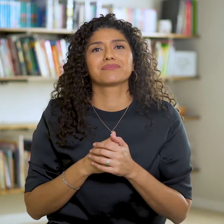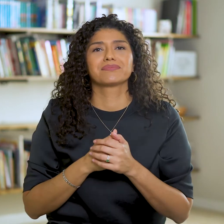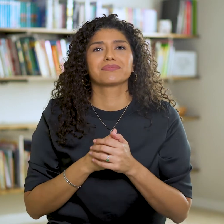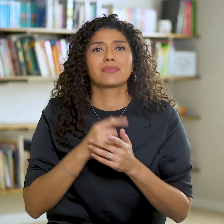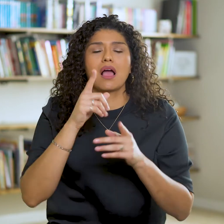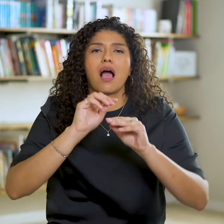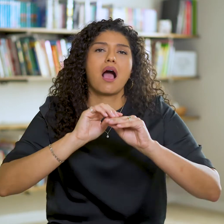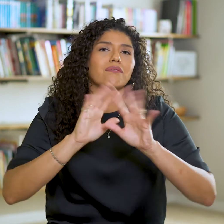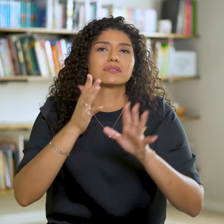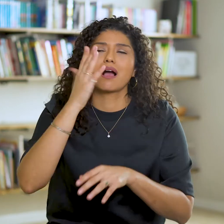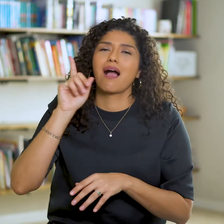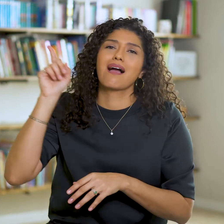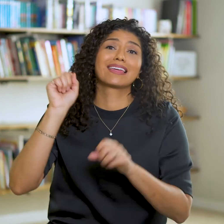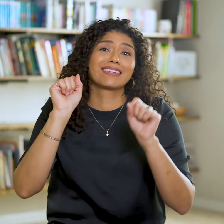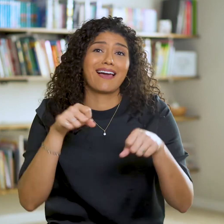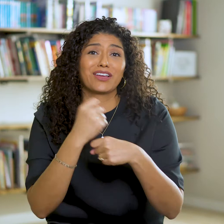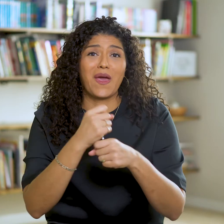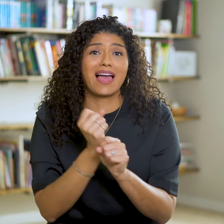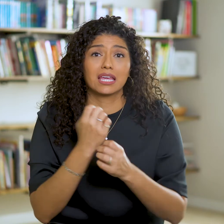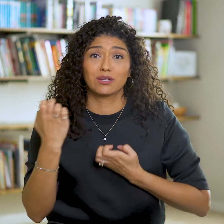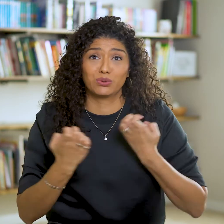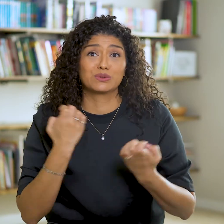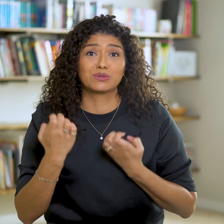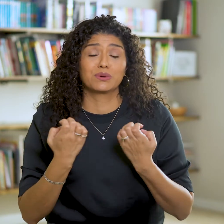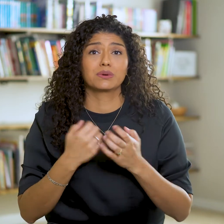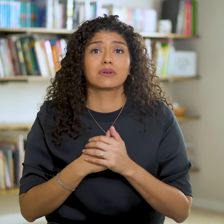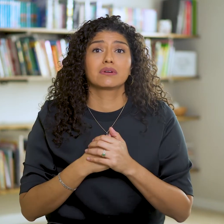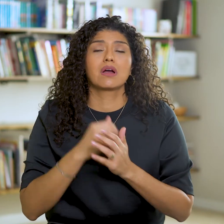apparently God can create emotions,